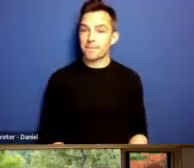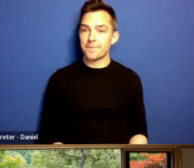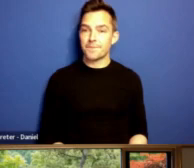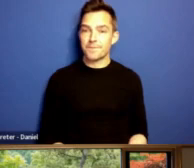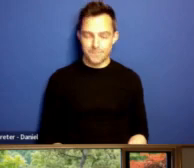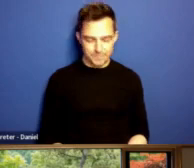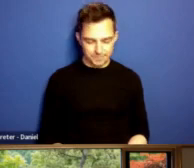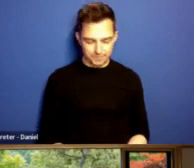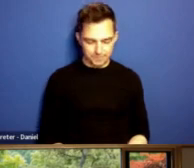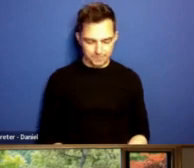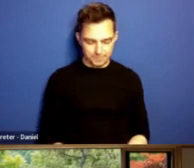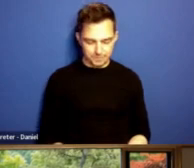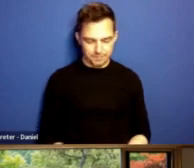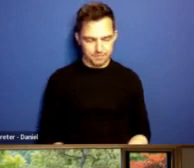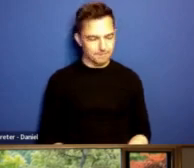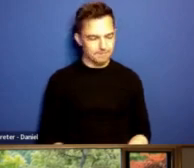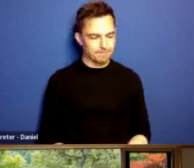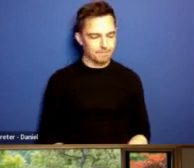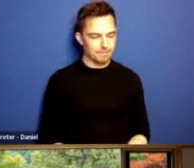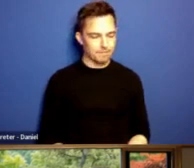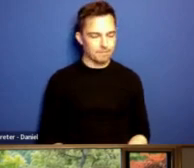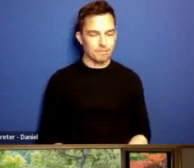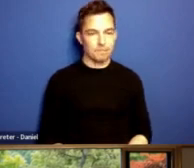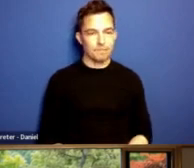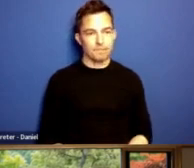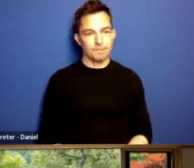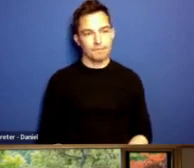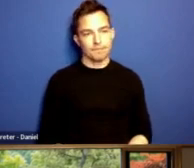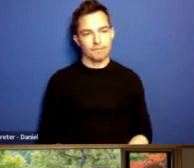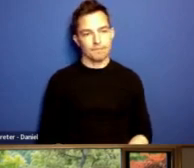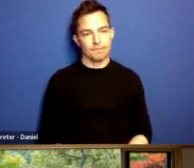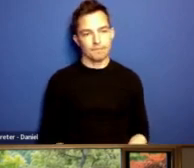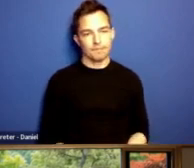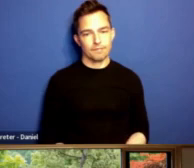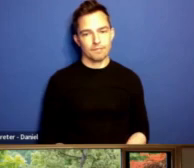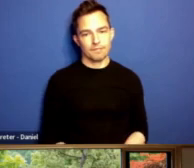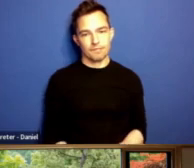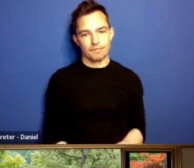Gonzalez, Latin X woman, I know that my birthday is coming up, I will say middle age. I am